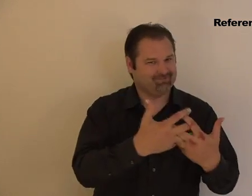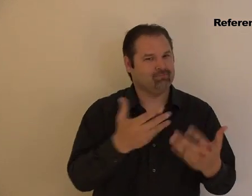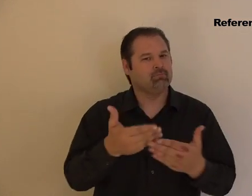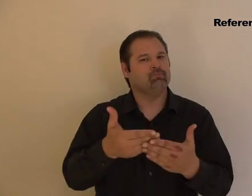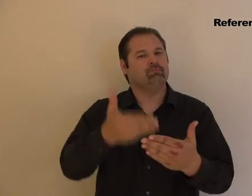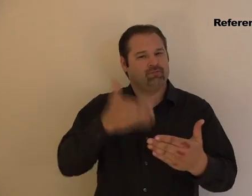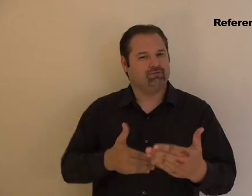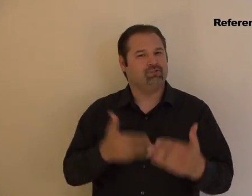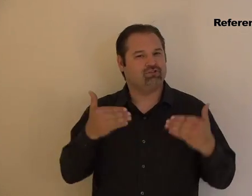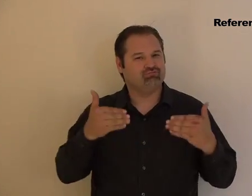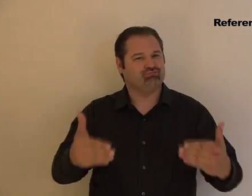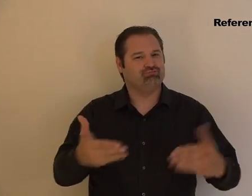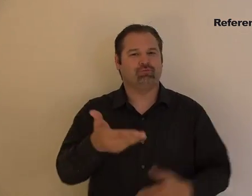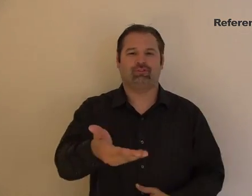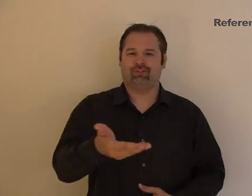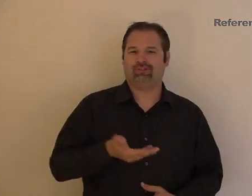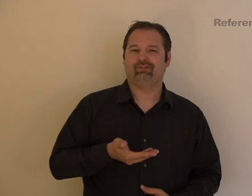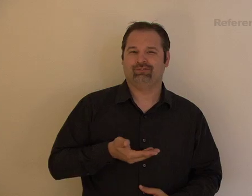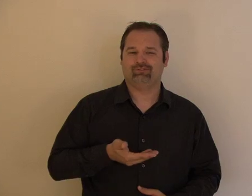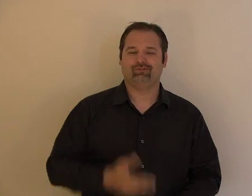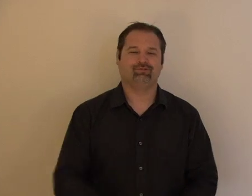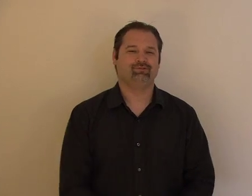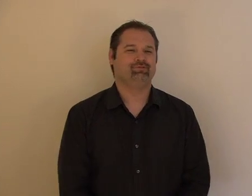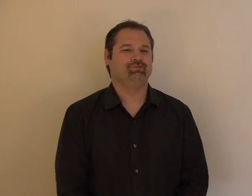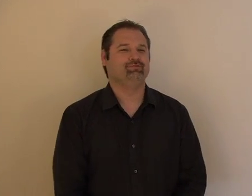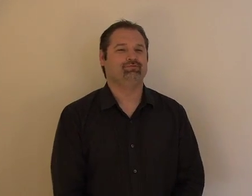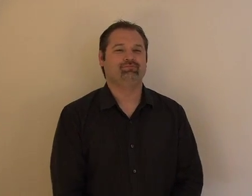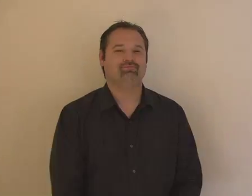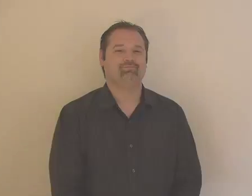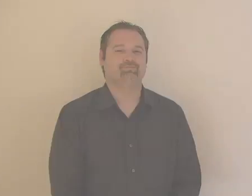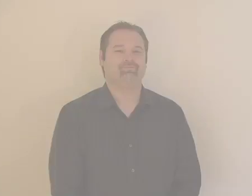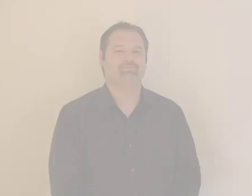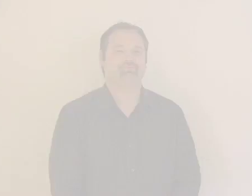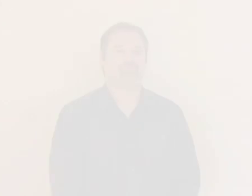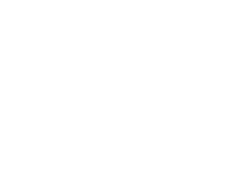What are references?